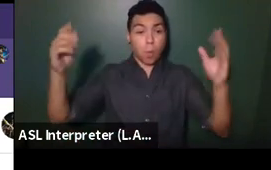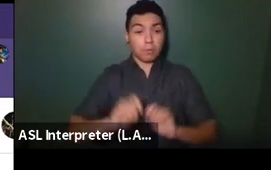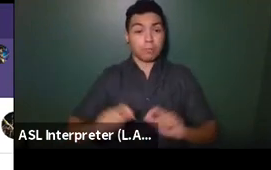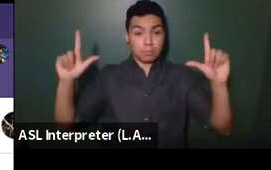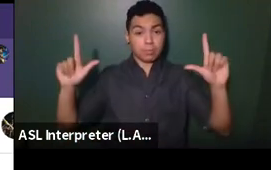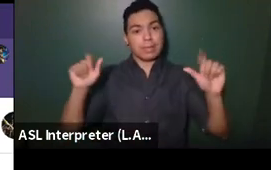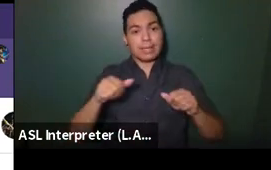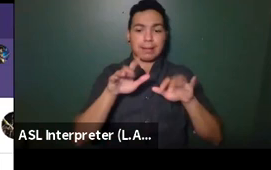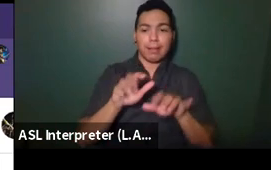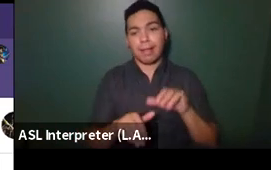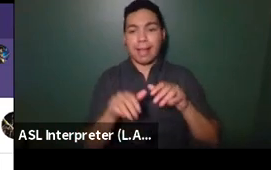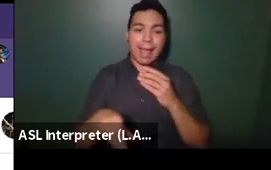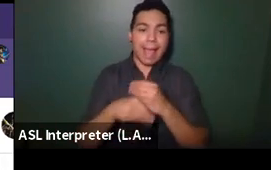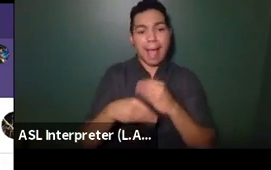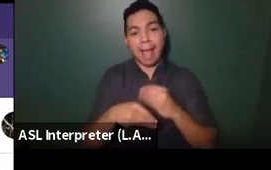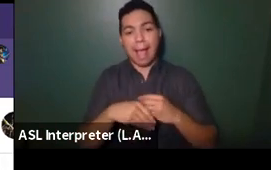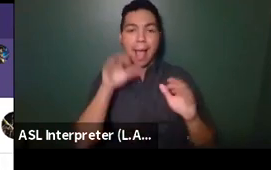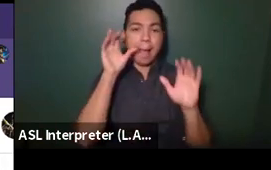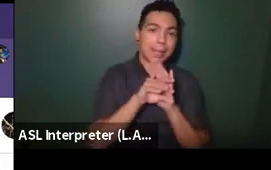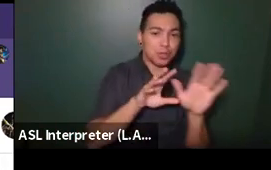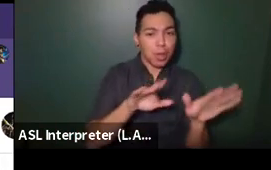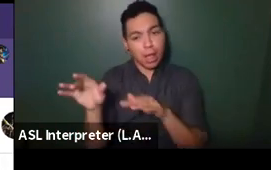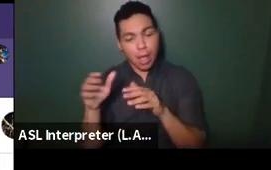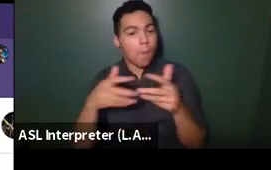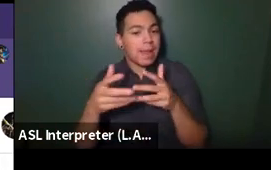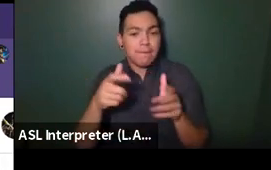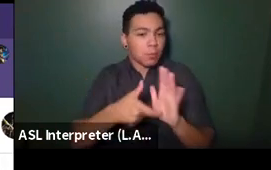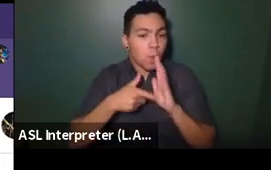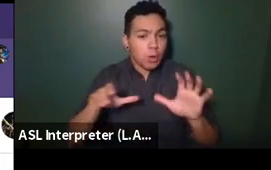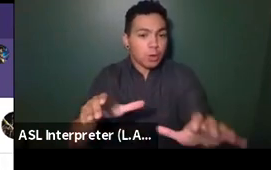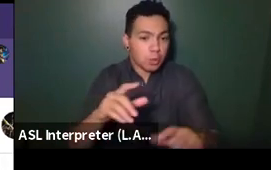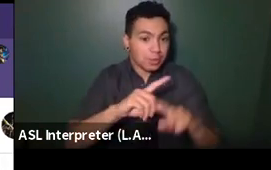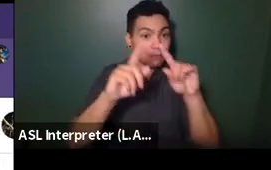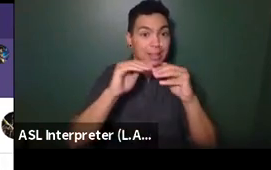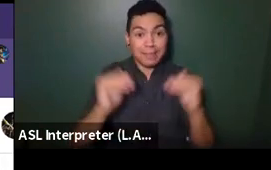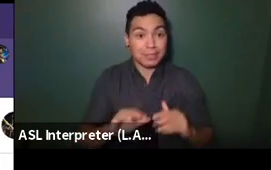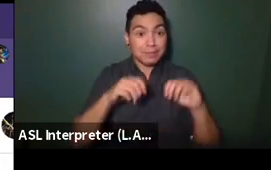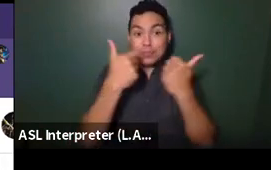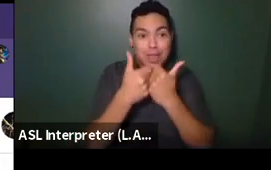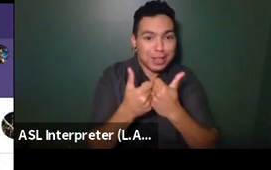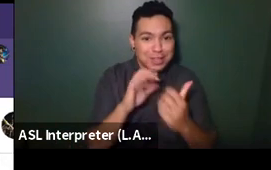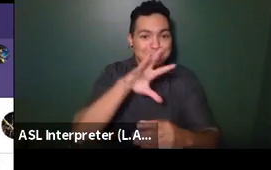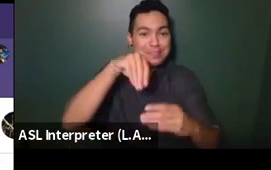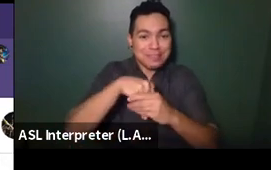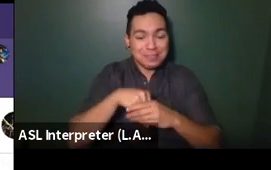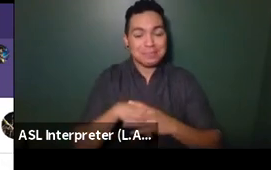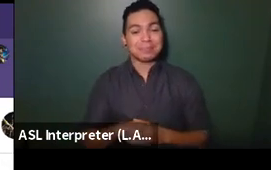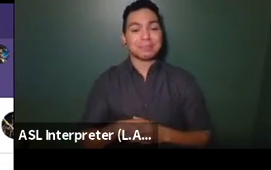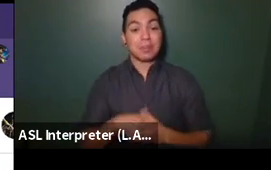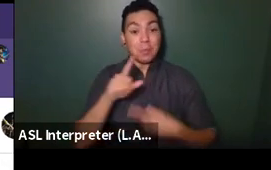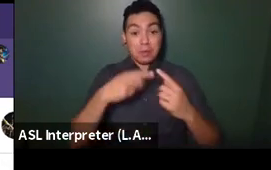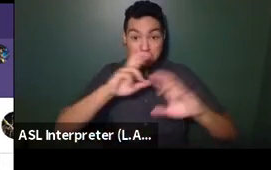Katherine Livick - ESD 112: Right. You know, he could put a picture in there, there's different levels of challenge I could include. When he's ready to go he can click Turn In.